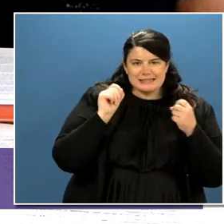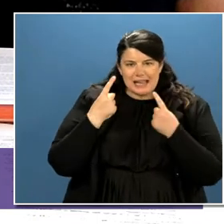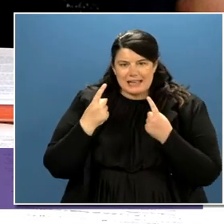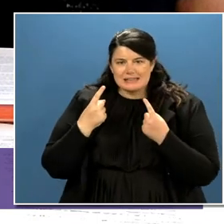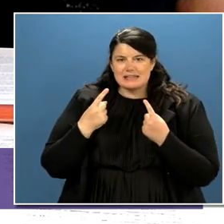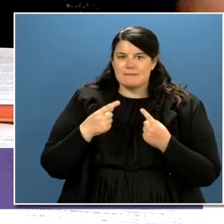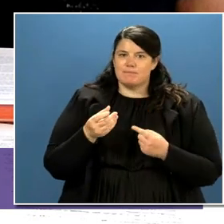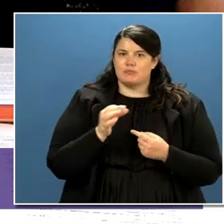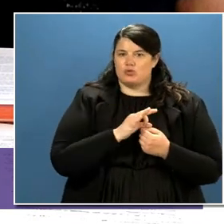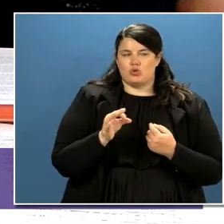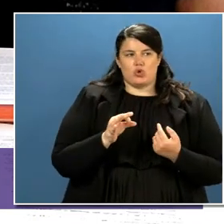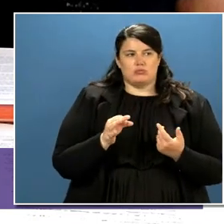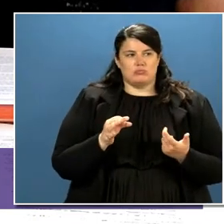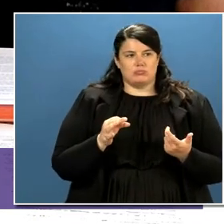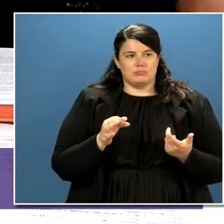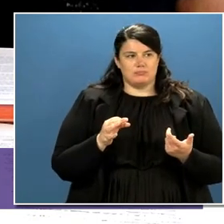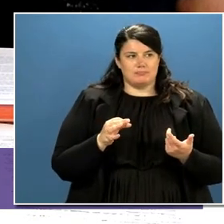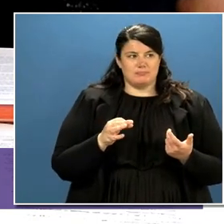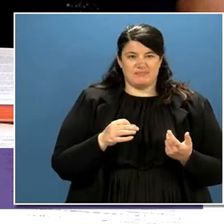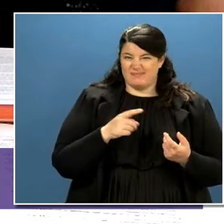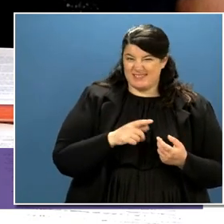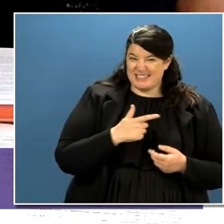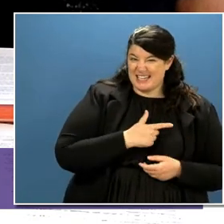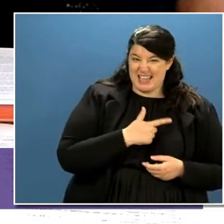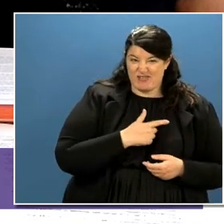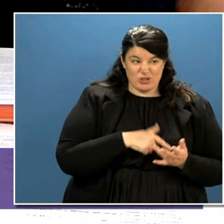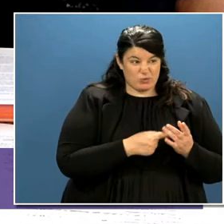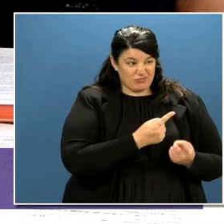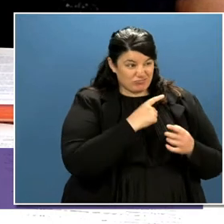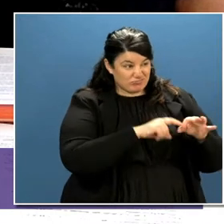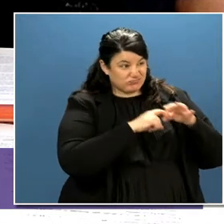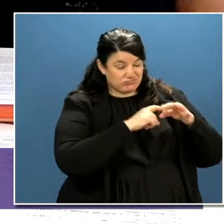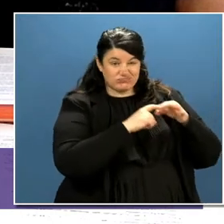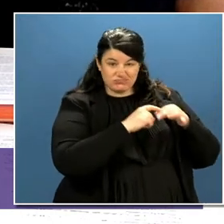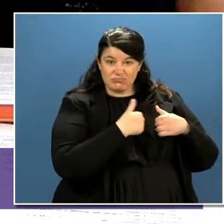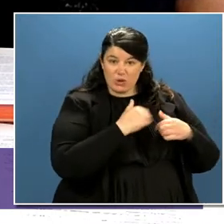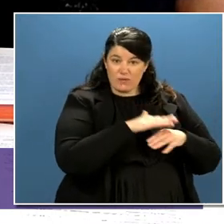not actually that scary to talk to someone with a disability, because it's not at all.